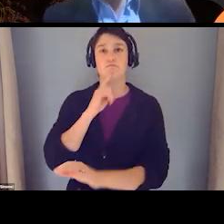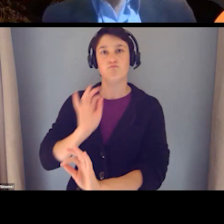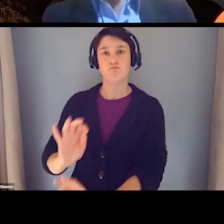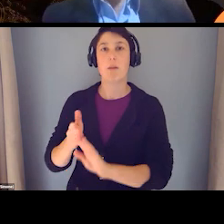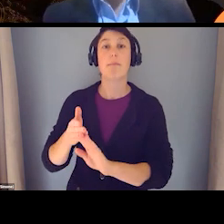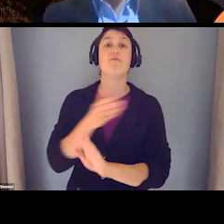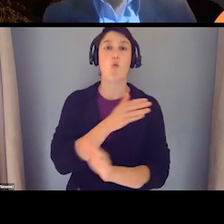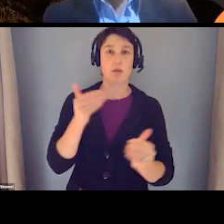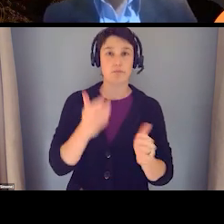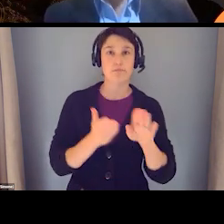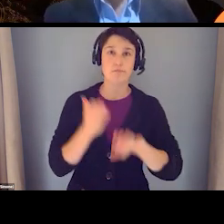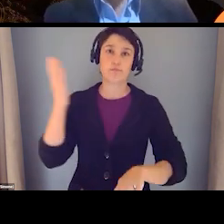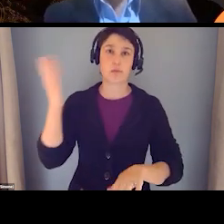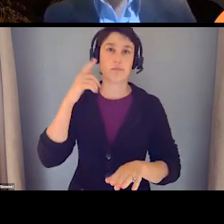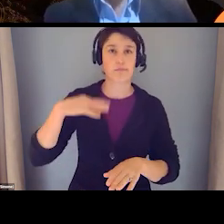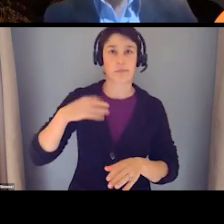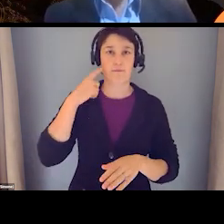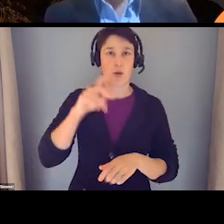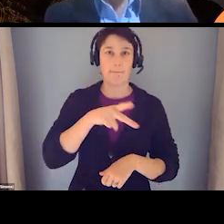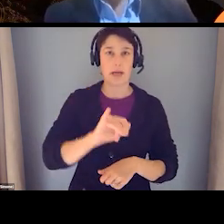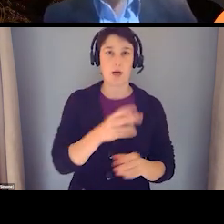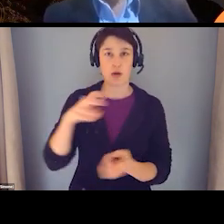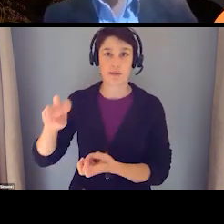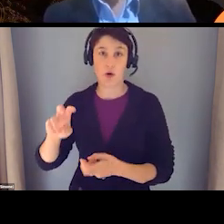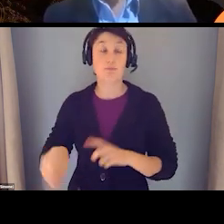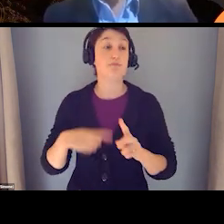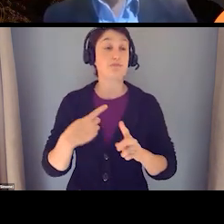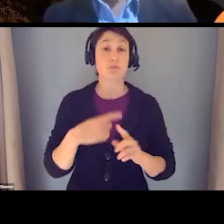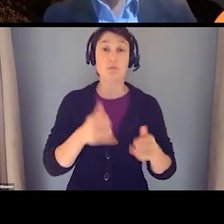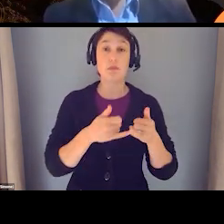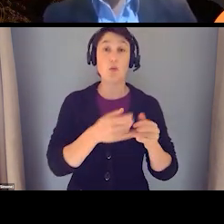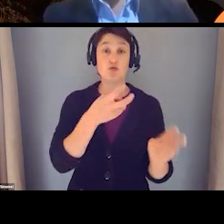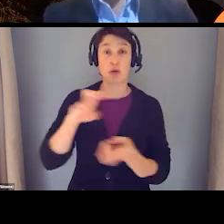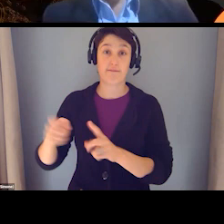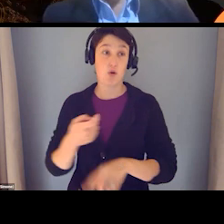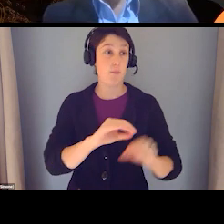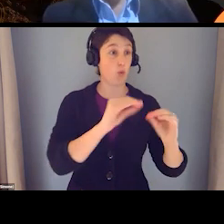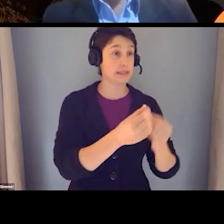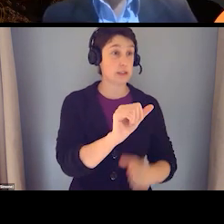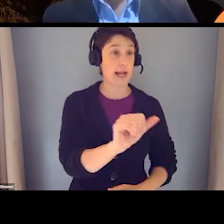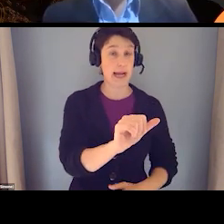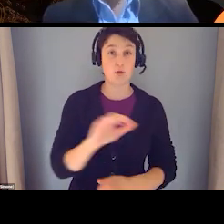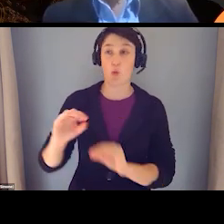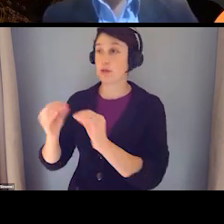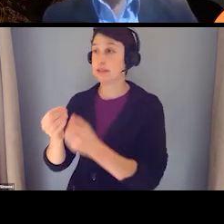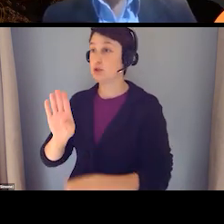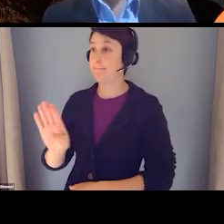Because once the award is transferred from organization A to organization B, there is no way to do a second transfer.